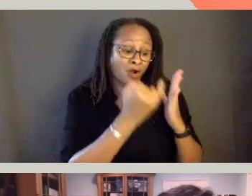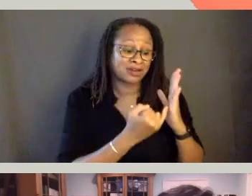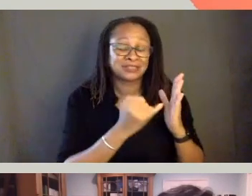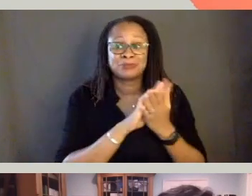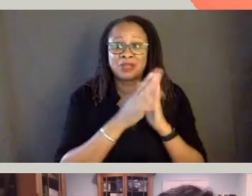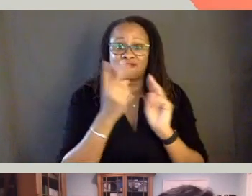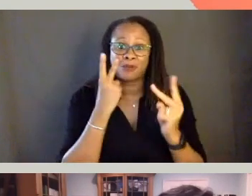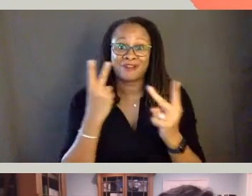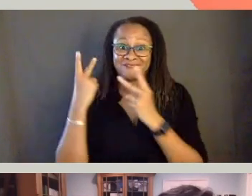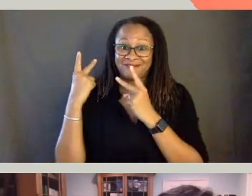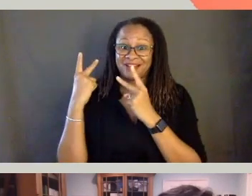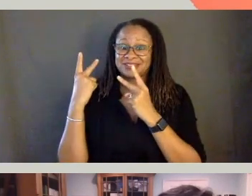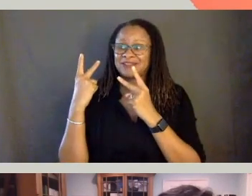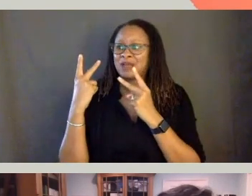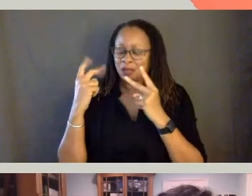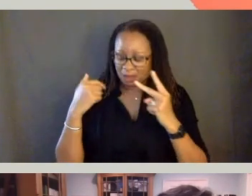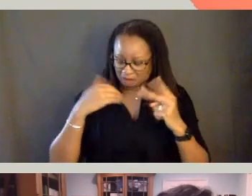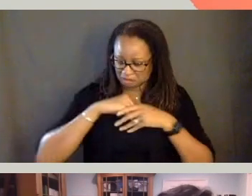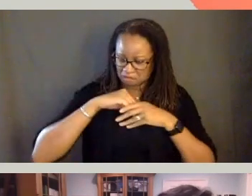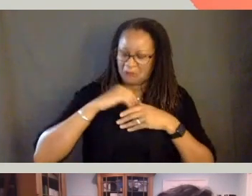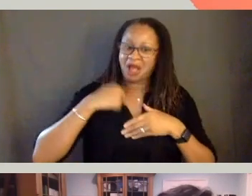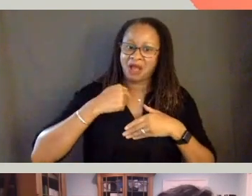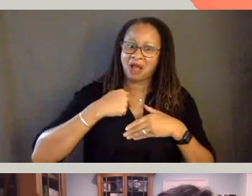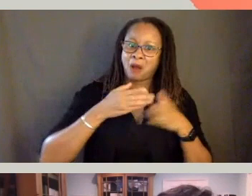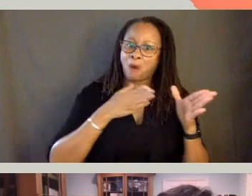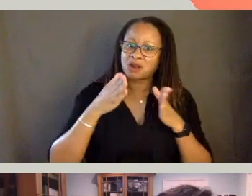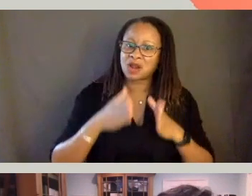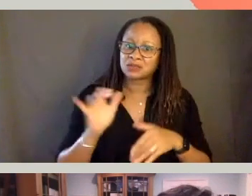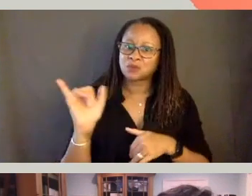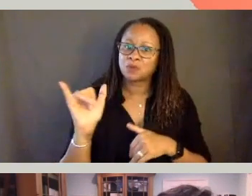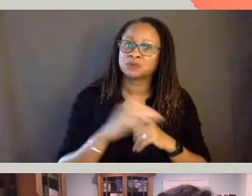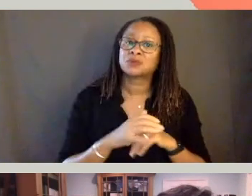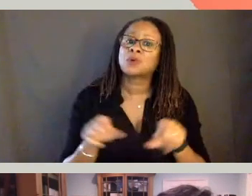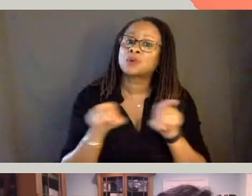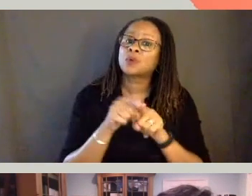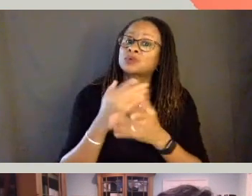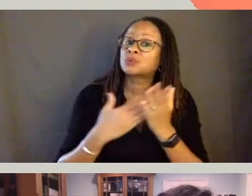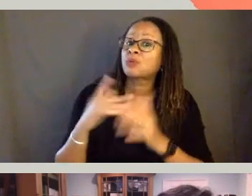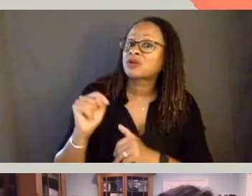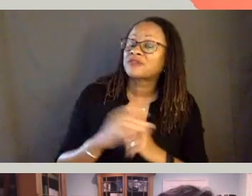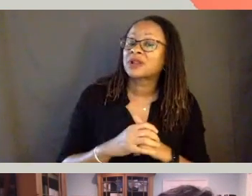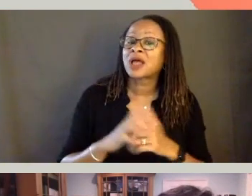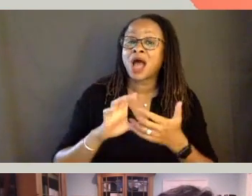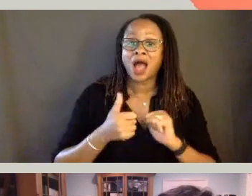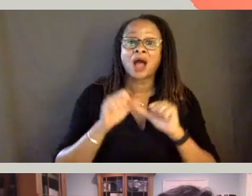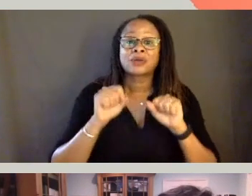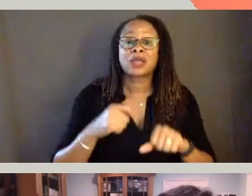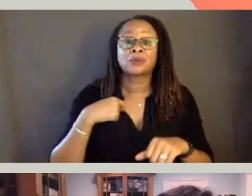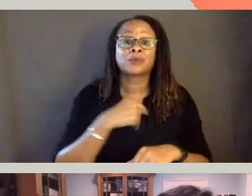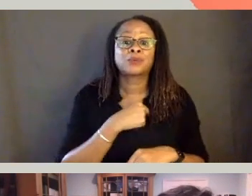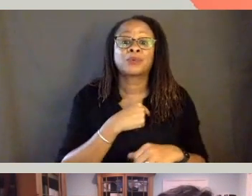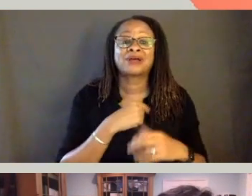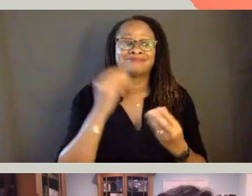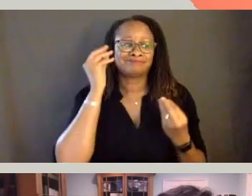that there is an organizer in them? And also, I think part of it is how can we think about ,